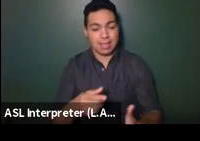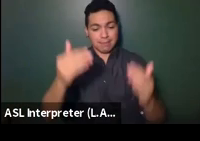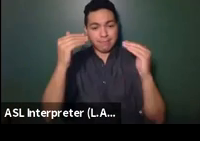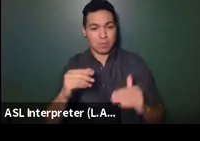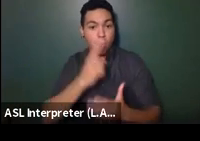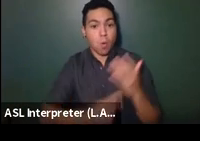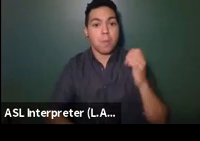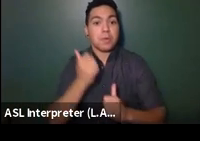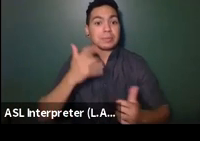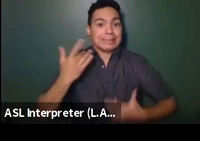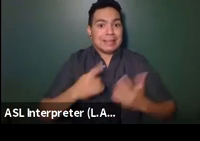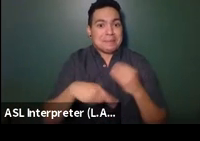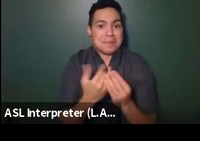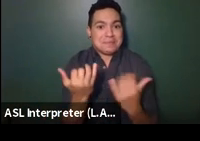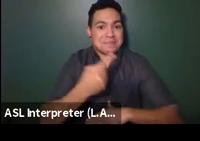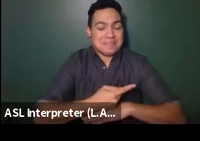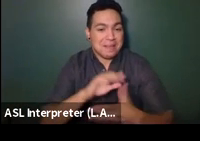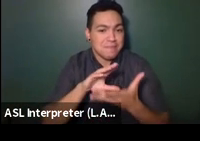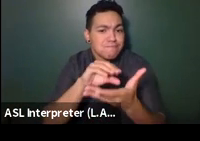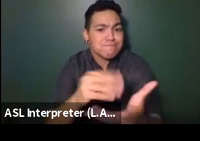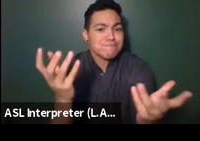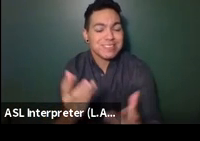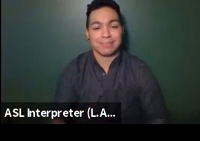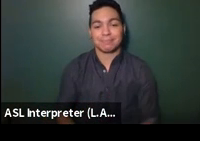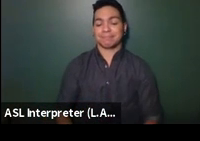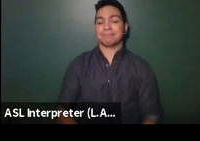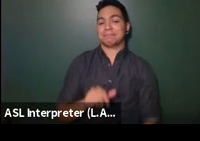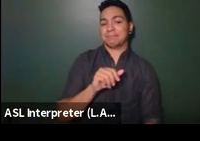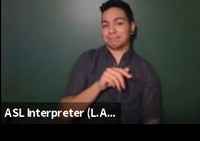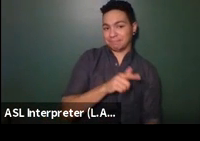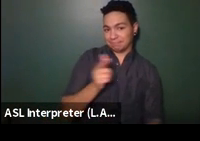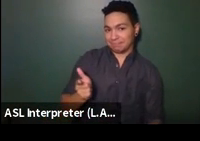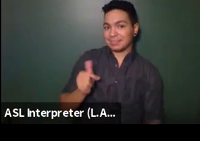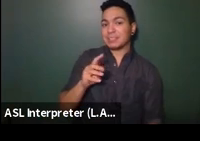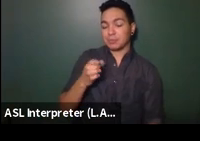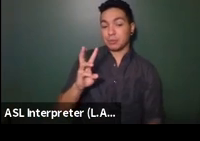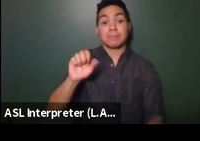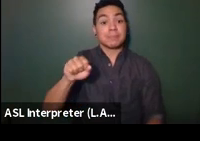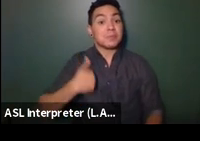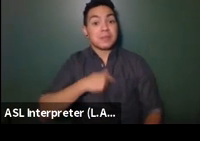ESD 113 - Andrew Hickman: Perfect. So thank you Amy. So once again, we're going to be launching the zoom poll and this one's for day three or part three of your session.